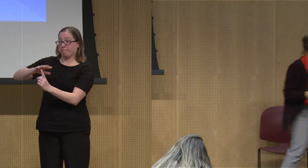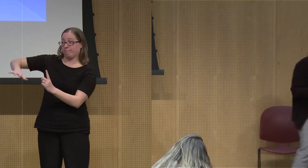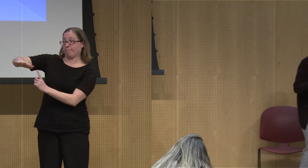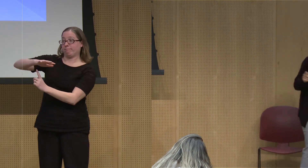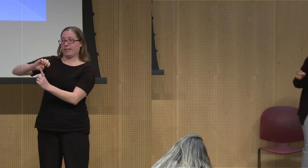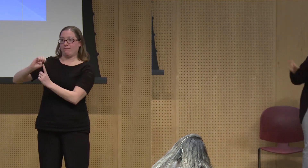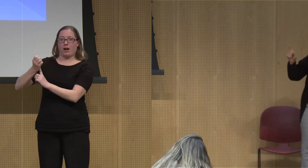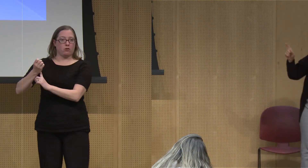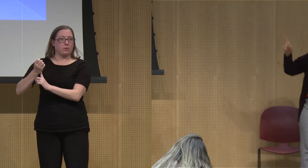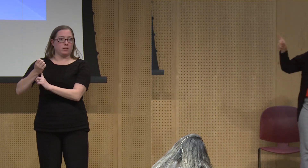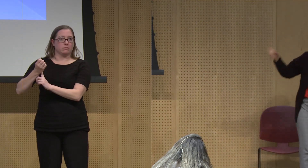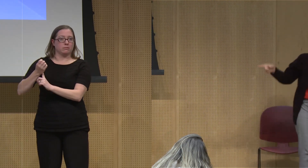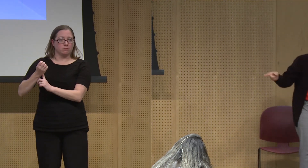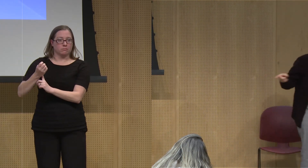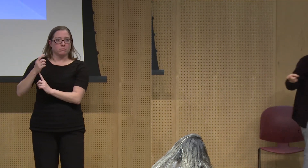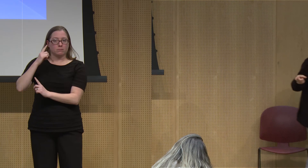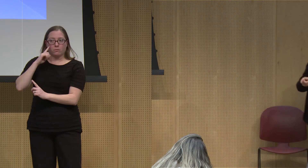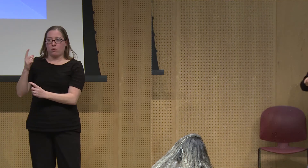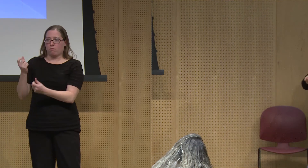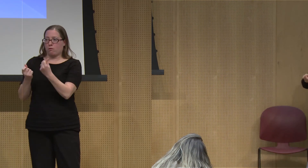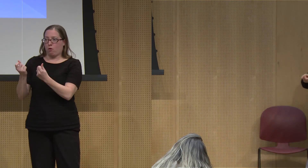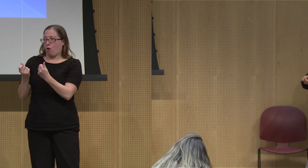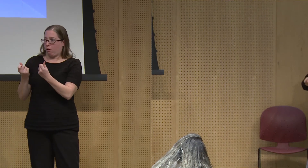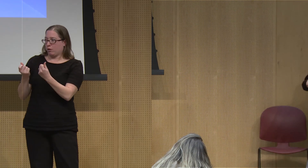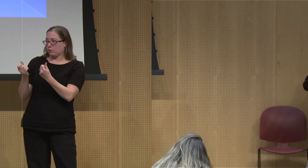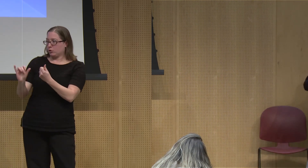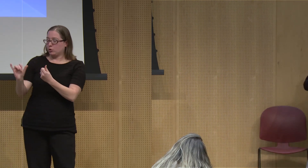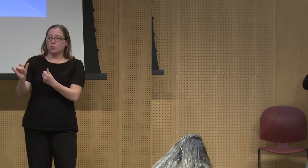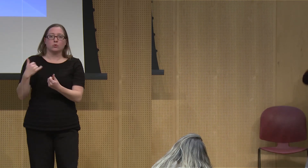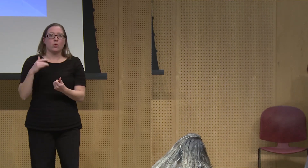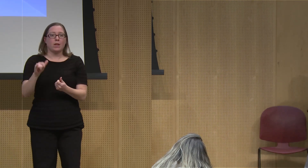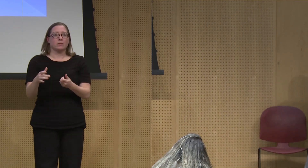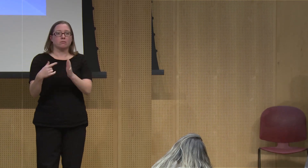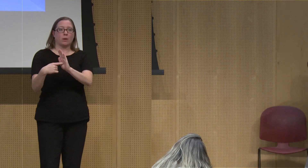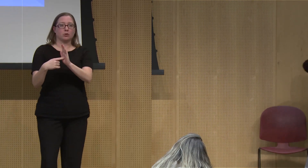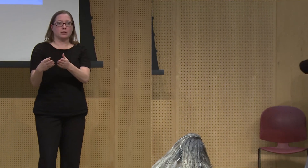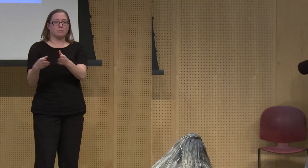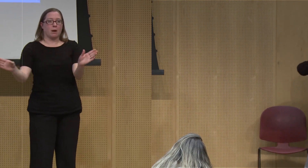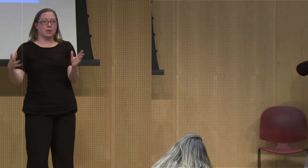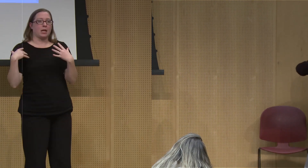AND THAT REALLY REPRESENTS A LOT OF WHAT'S ALL ABOUT-- WHAT PUBLIC HEALTH IS ALL ABOUT. YEAH.